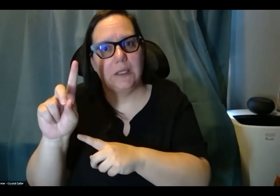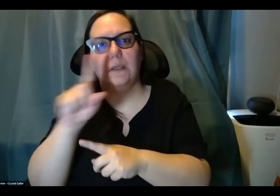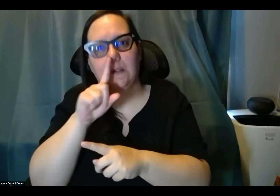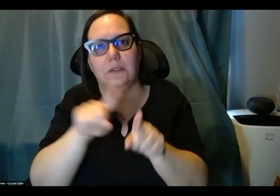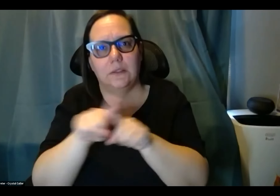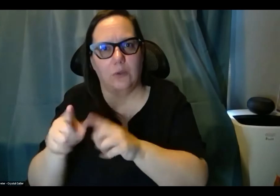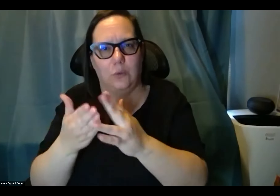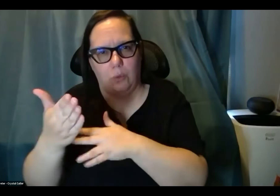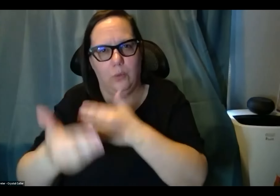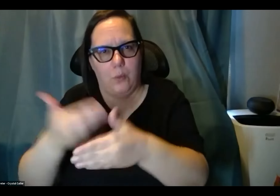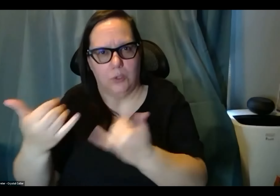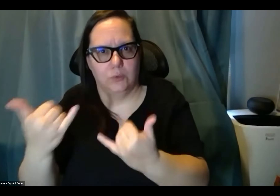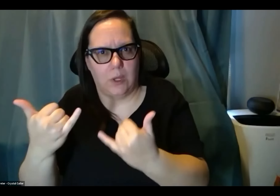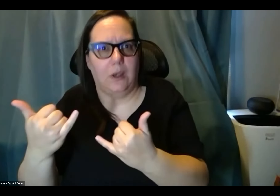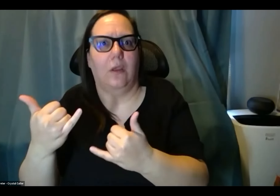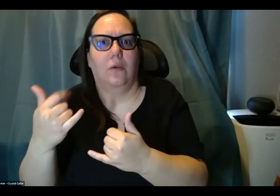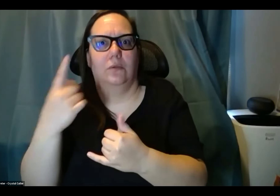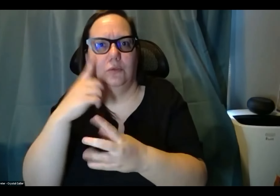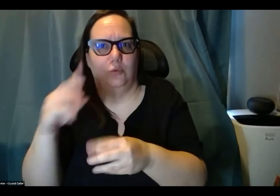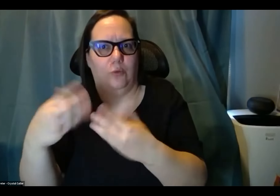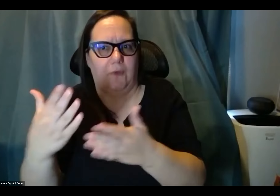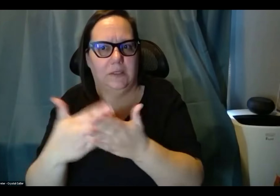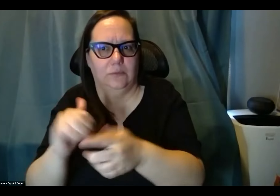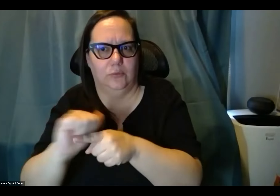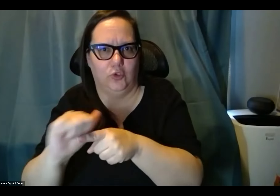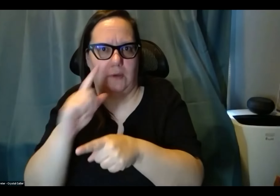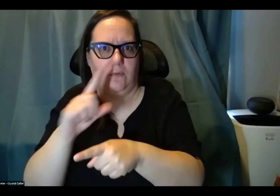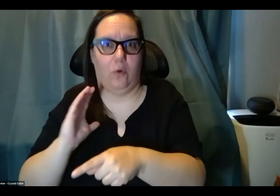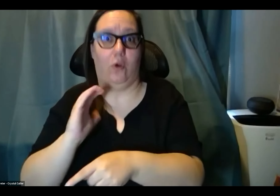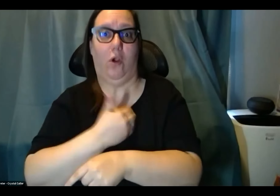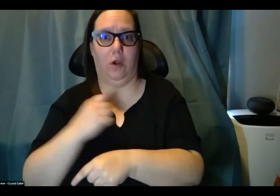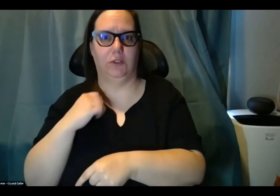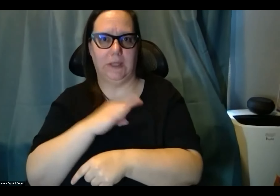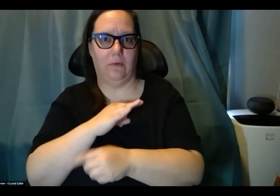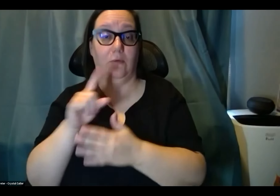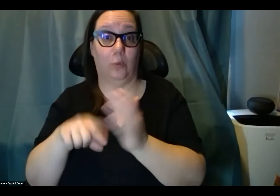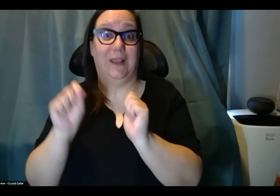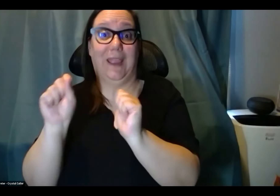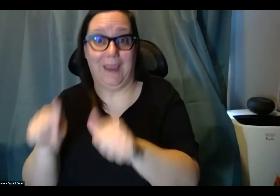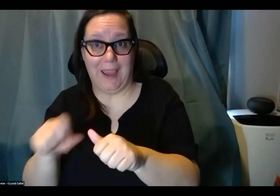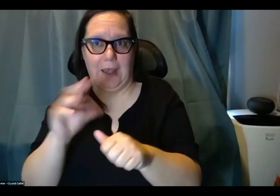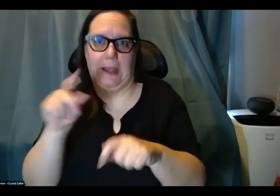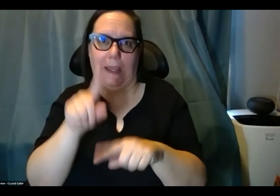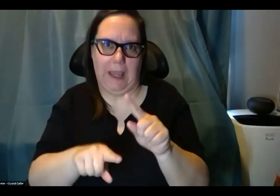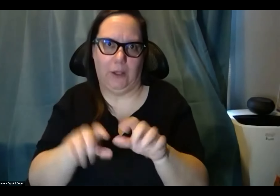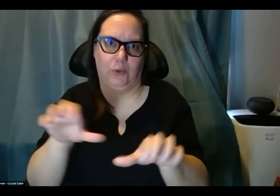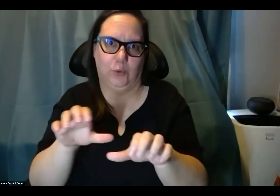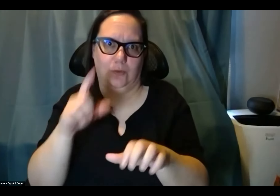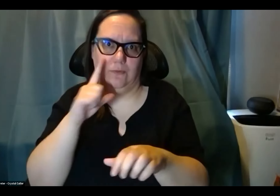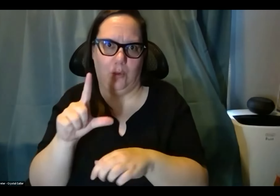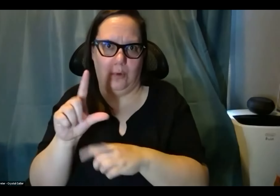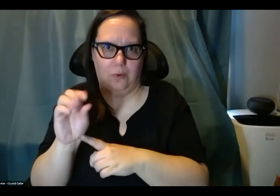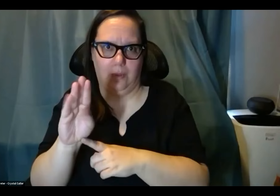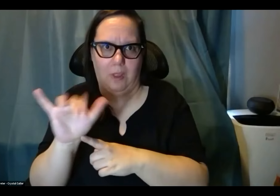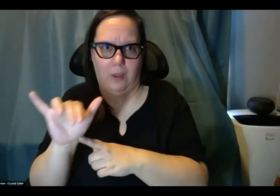a process to provide some training to our staff on what they can can't and do, and which